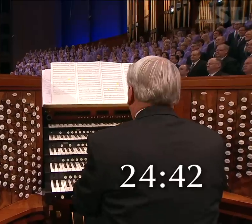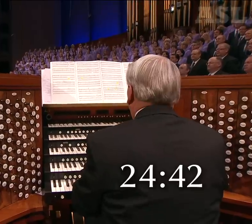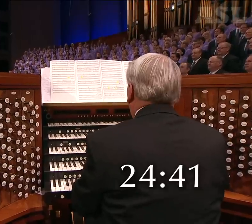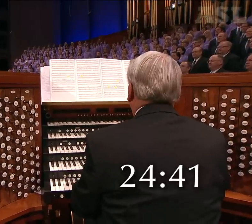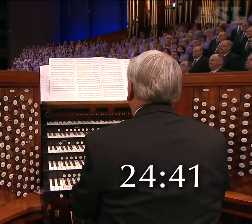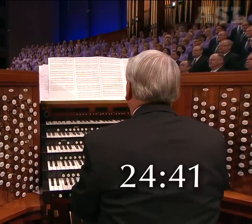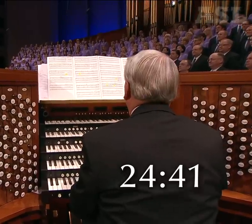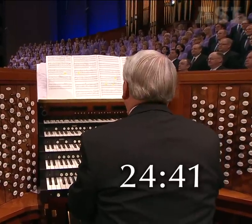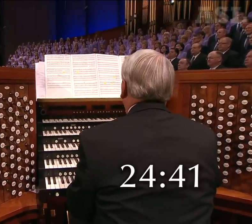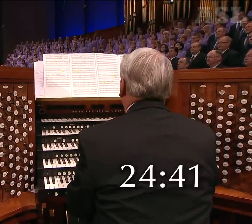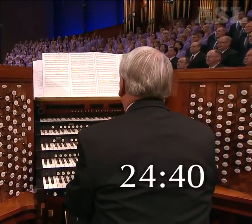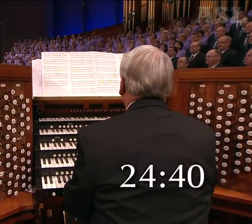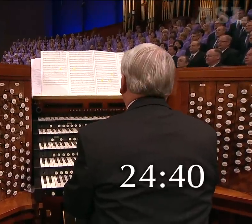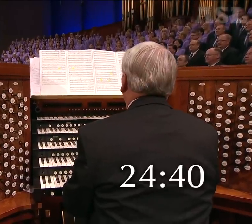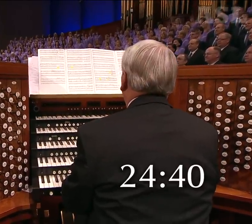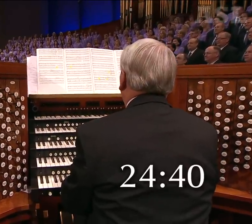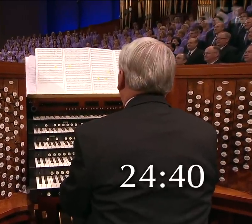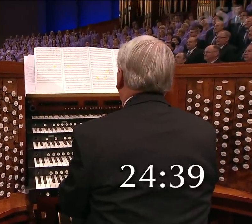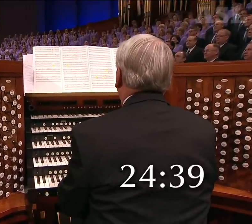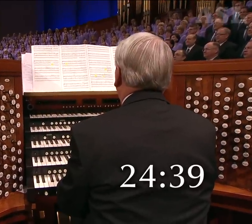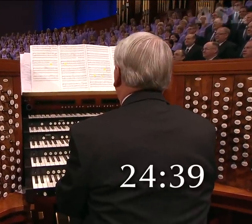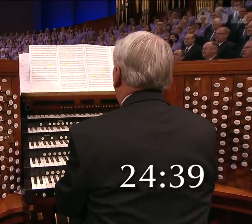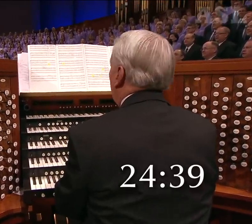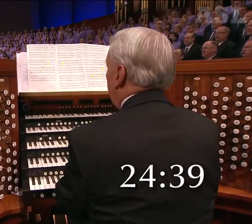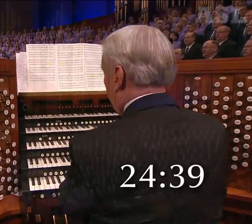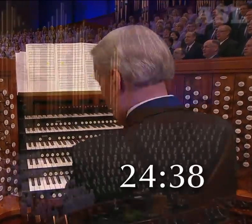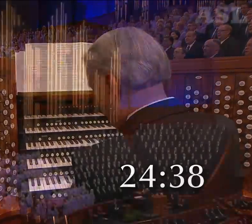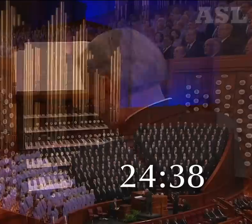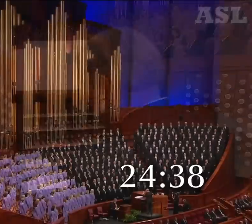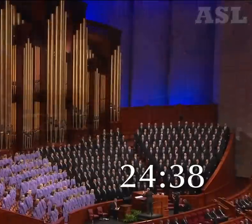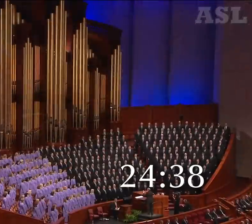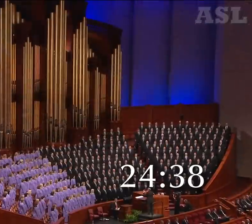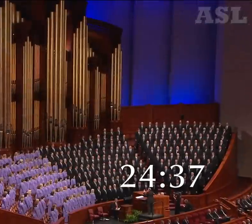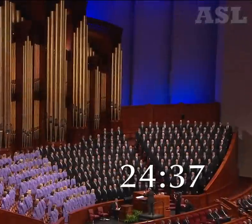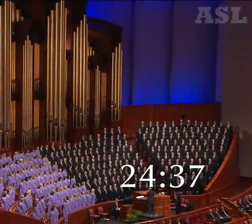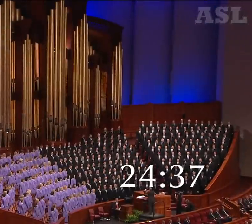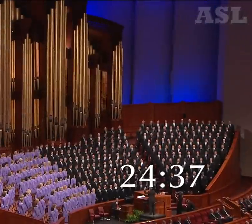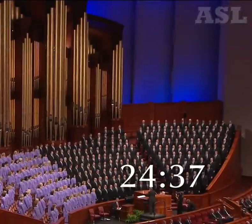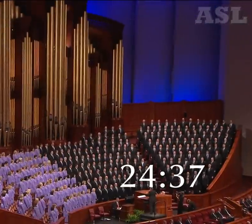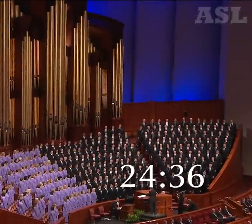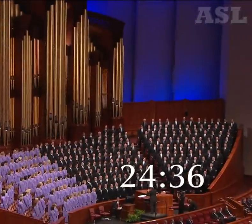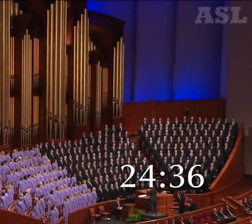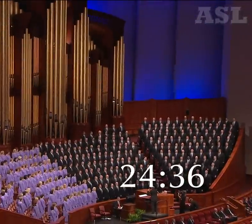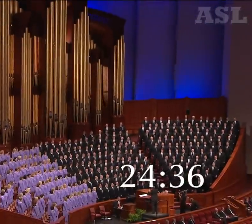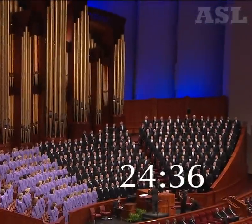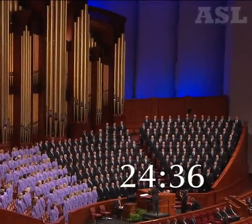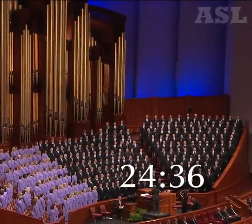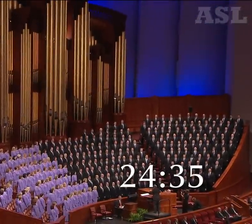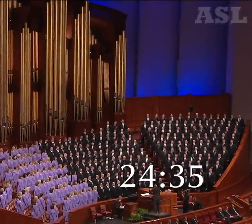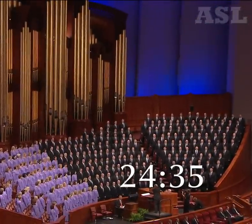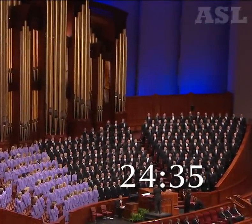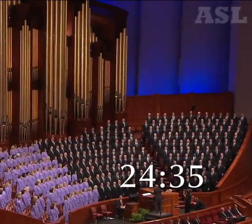THIS IS THE ENGLISH CLOSED CAPTION CHANNEL OF THE CHURCH OF JESUS CHRIST OF LATTER-DAY SAINTS.